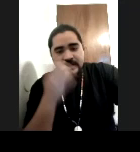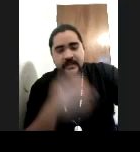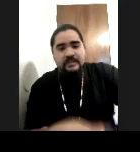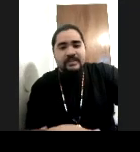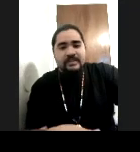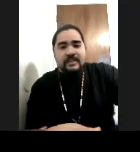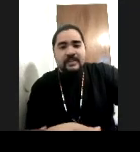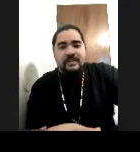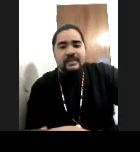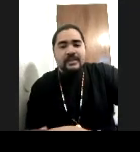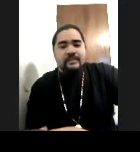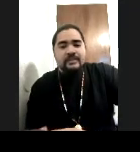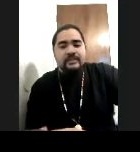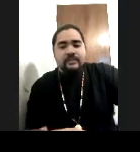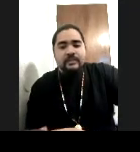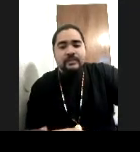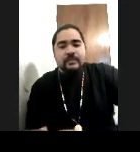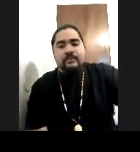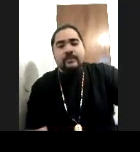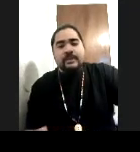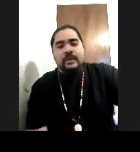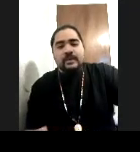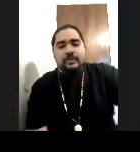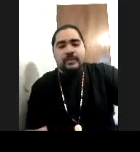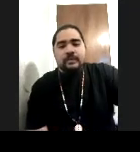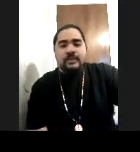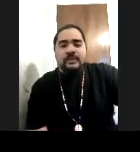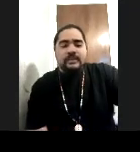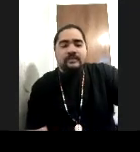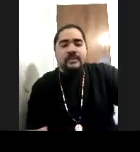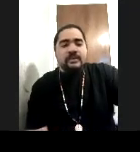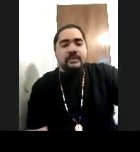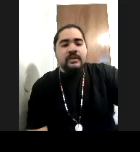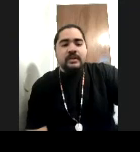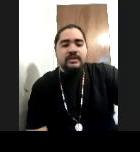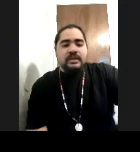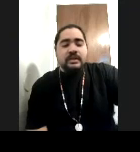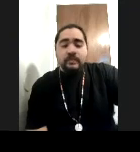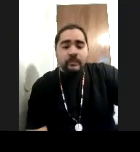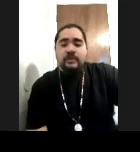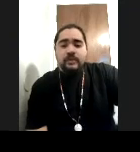and that's the mentality I think a lot of us grew up with. But for me, I grew up under a military father in the in the Marine Corps.